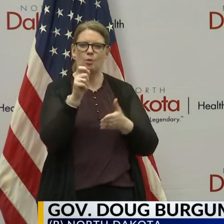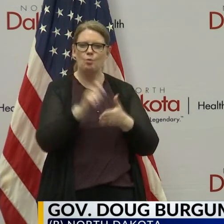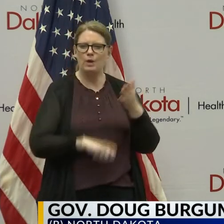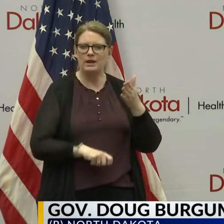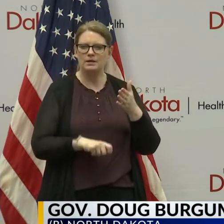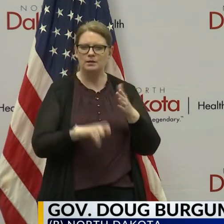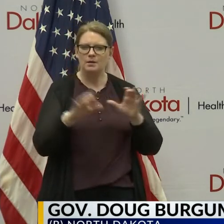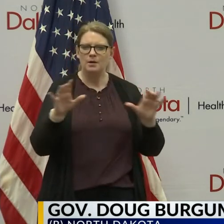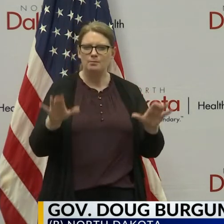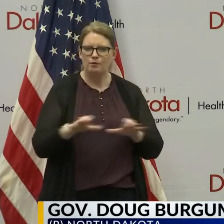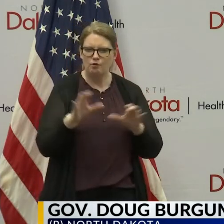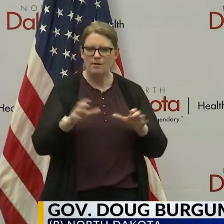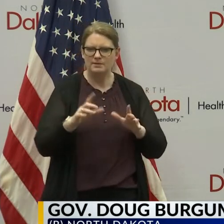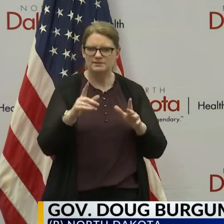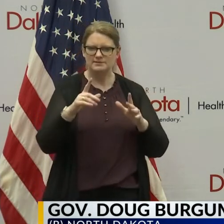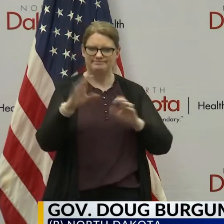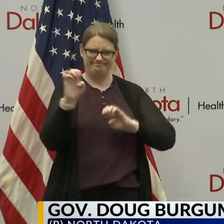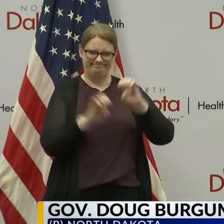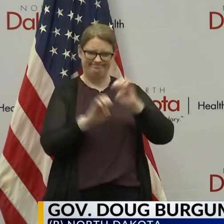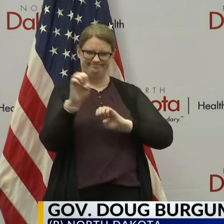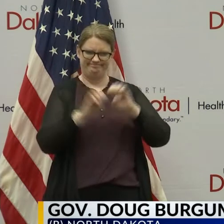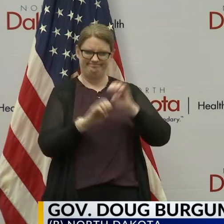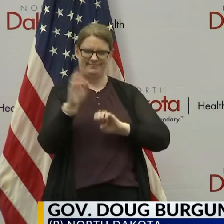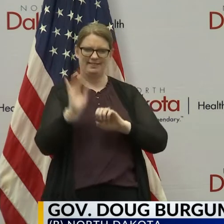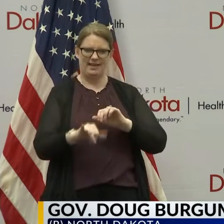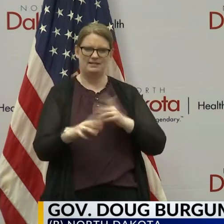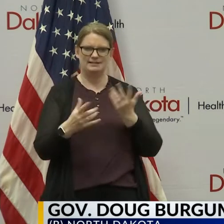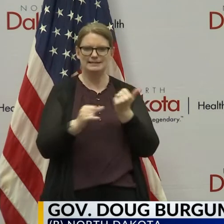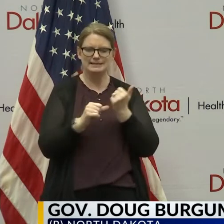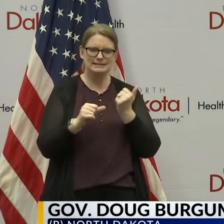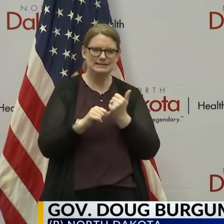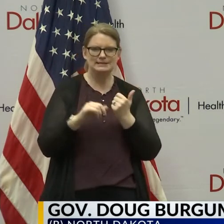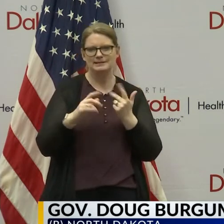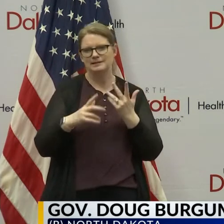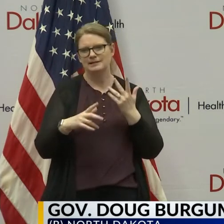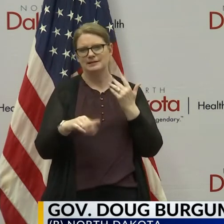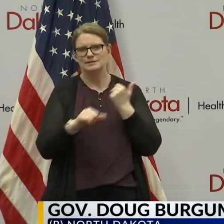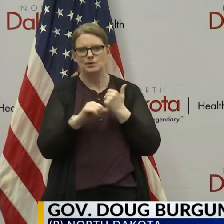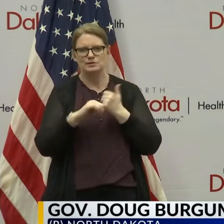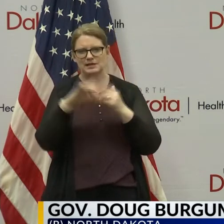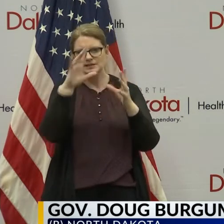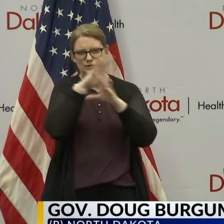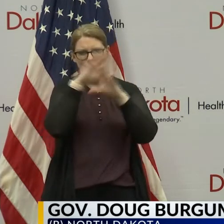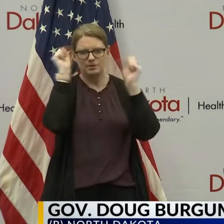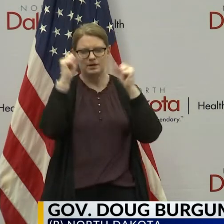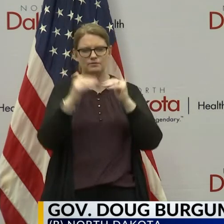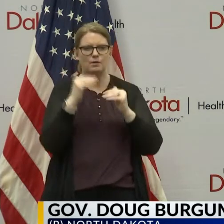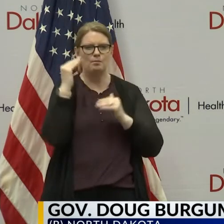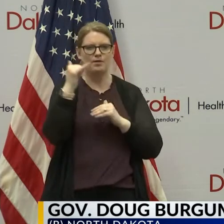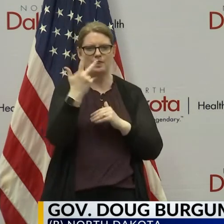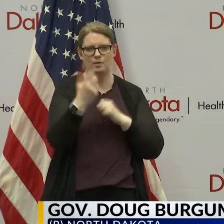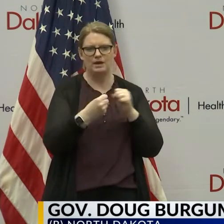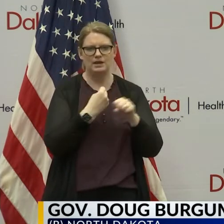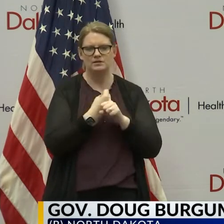THEN LAST, WE ARE SUSPENDING A REQUIREMENT THAT A SCHOOL DISTRICT CAN CONDUCT WRITTEN PERFORMANCE REVIEWS FOR EVERY